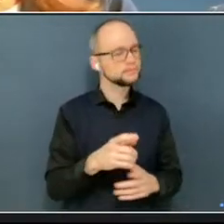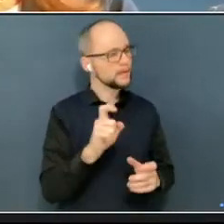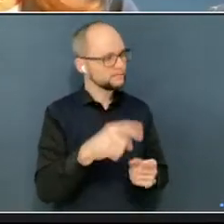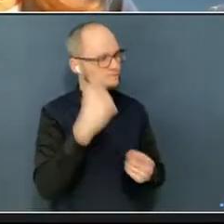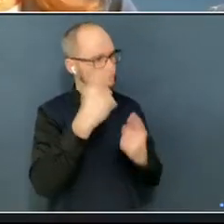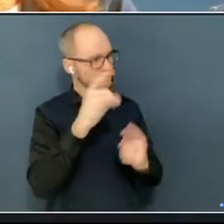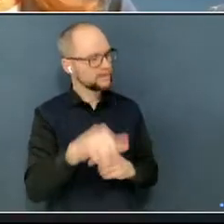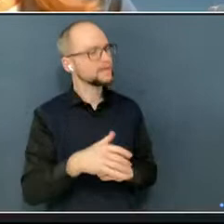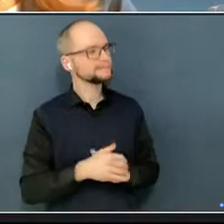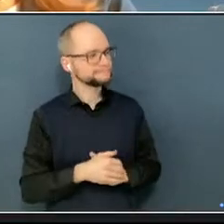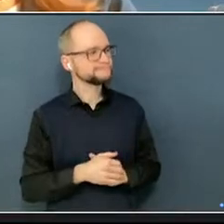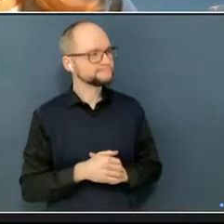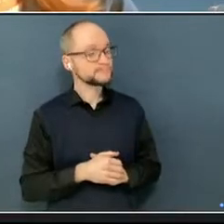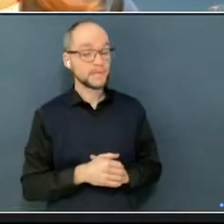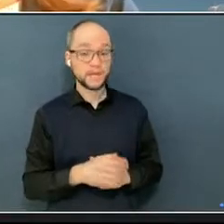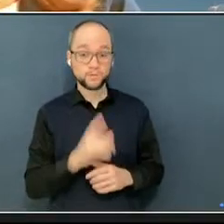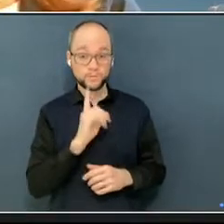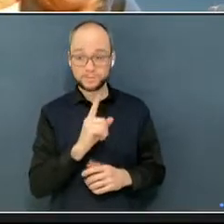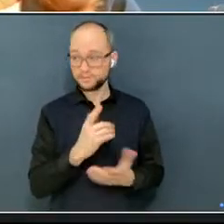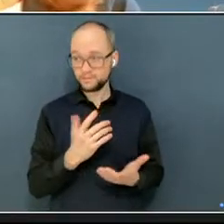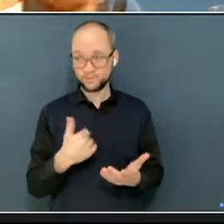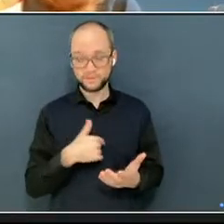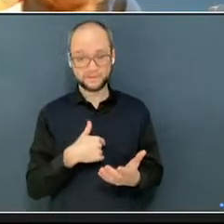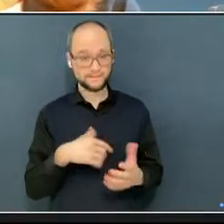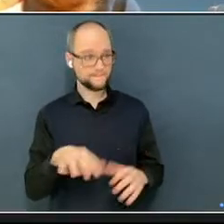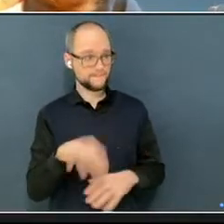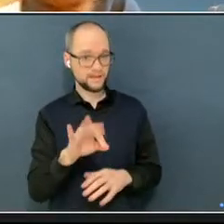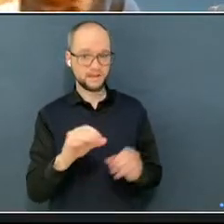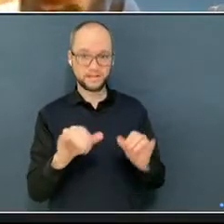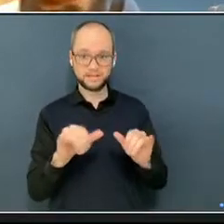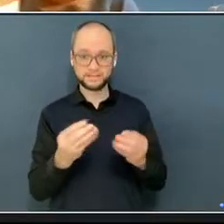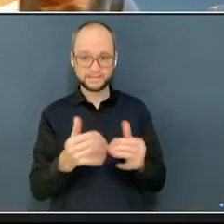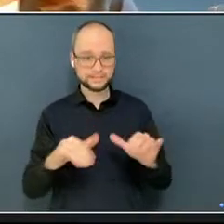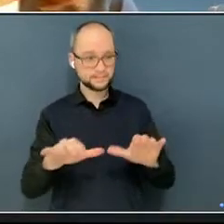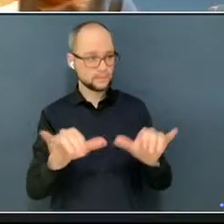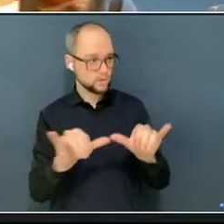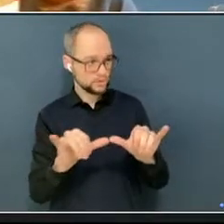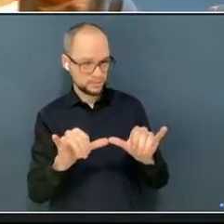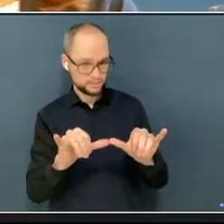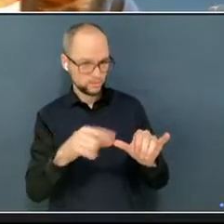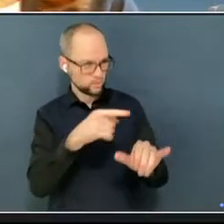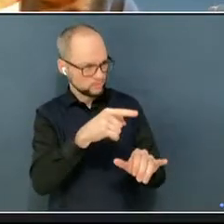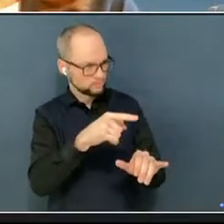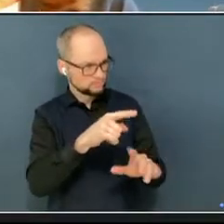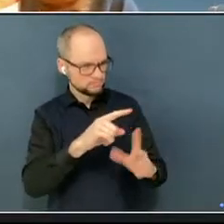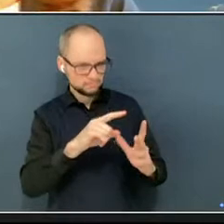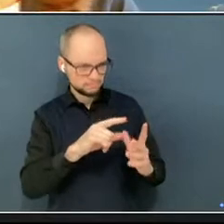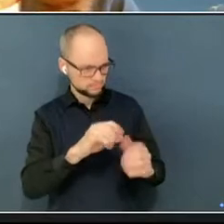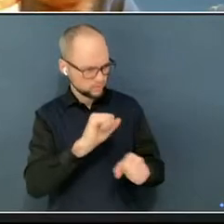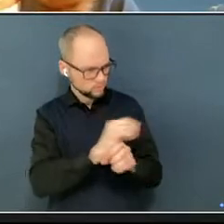architecture in this country when really is not a career, not something people study to